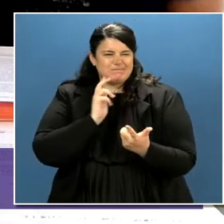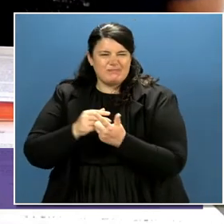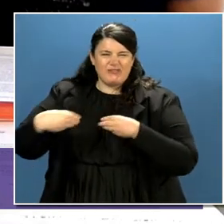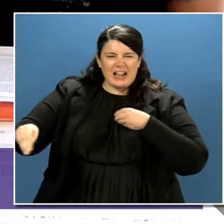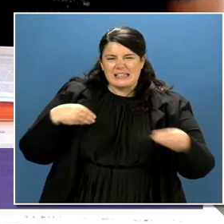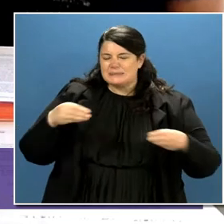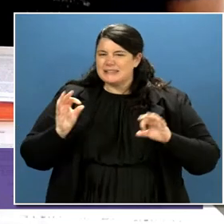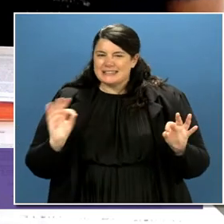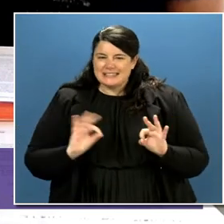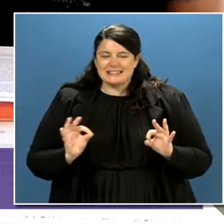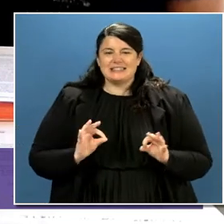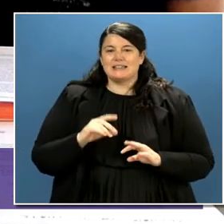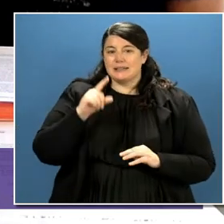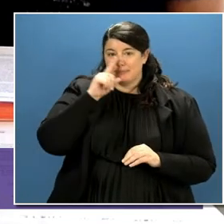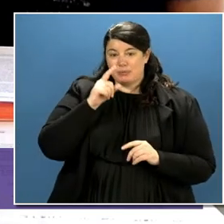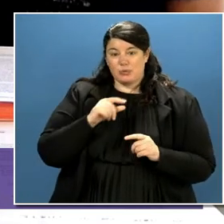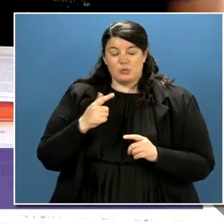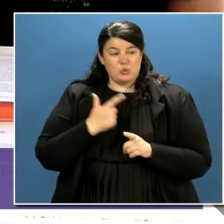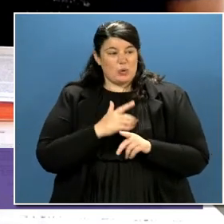spoke about disability but disability was viewed.